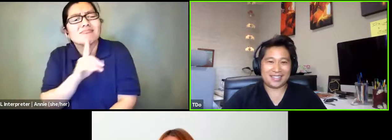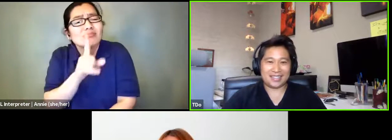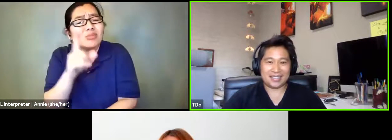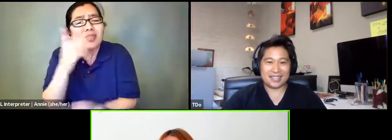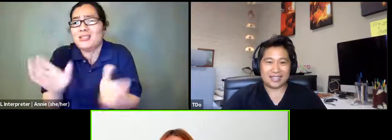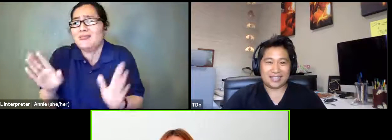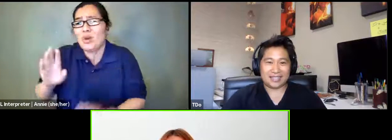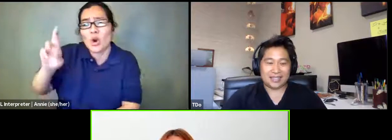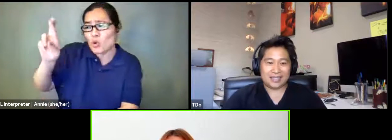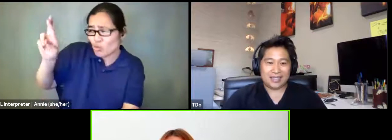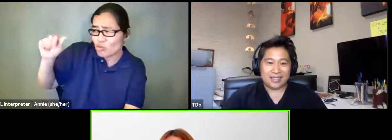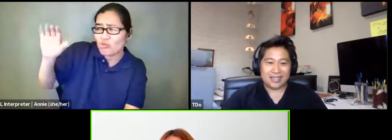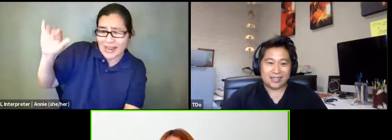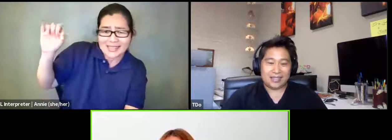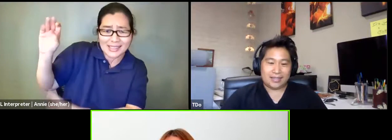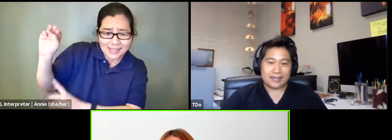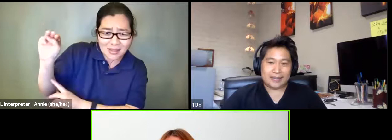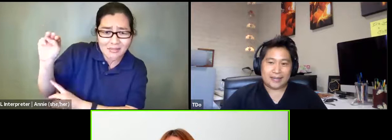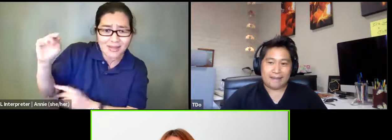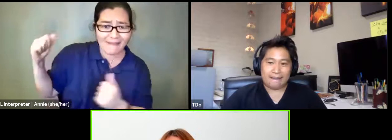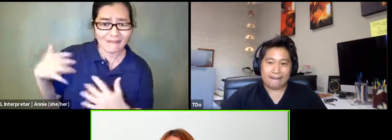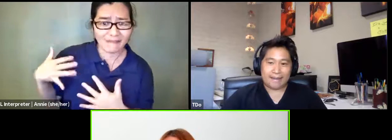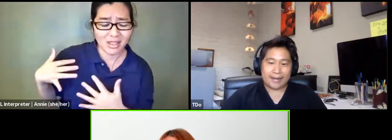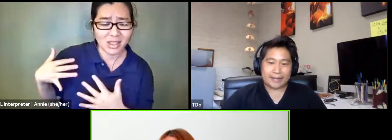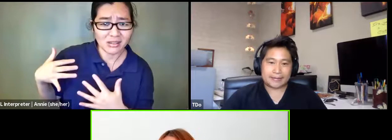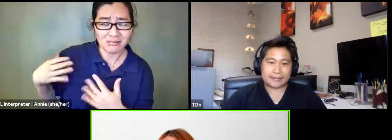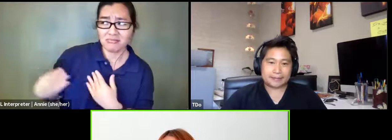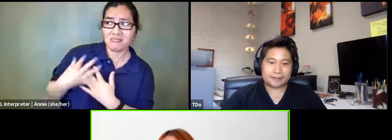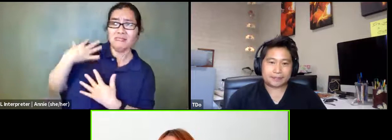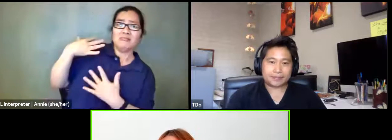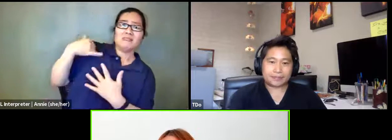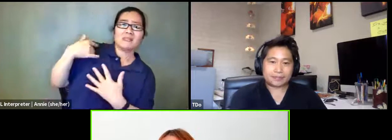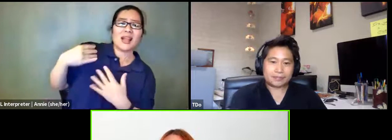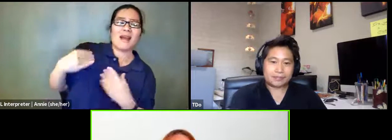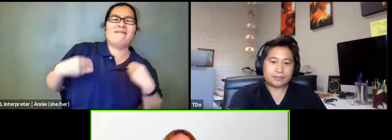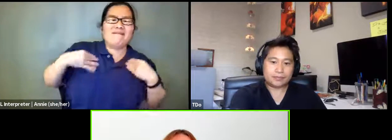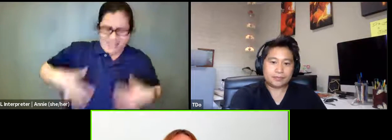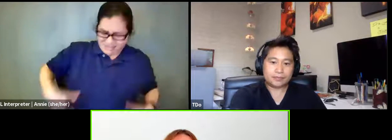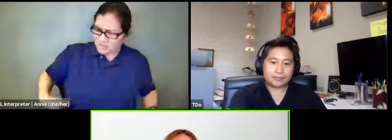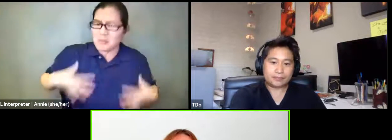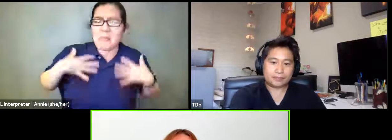Yeah, no kidding. What do you do to take care of yourself?